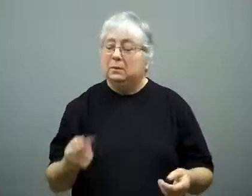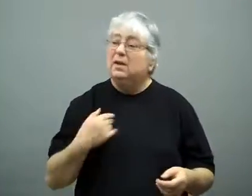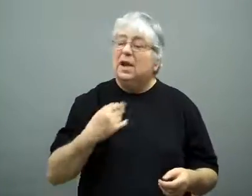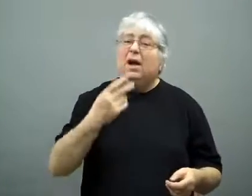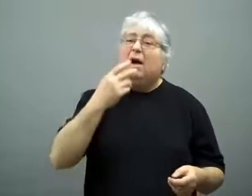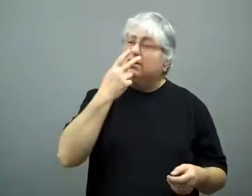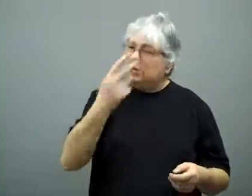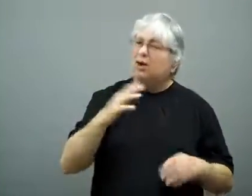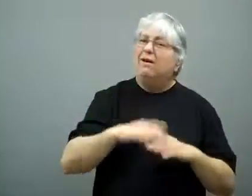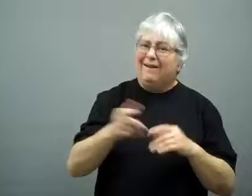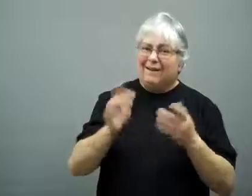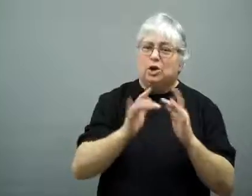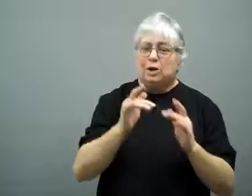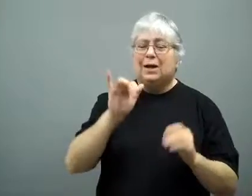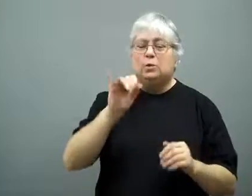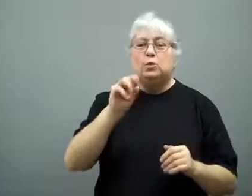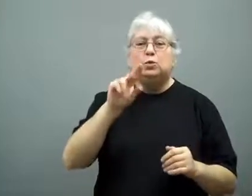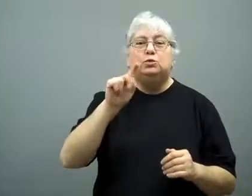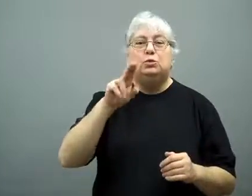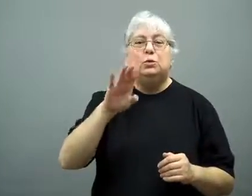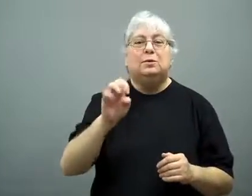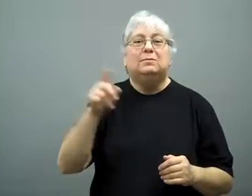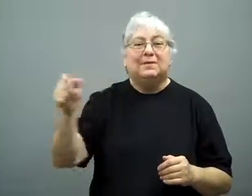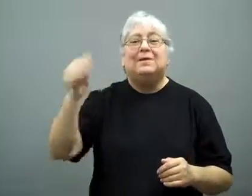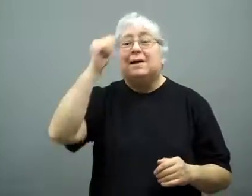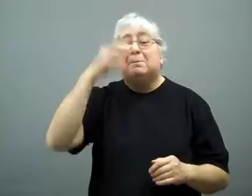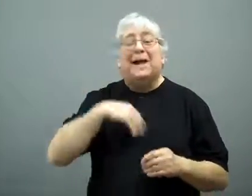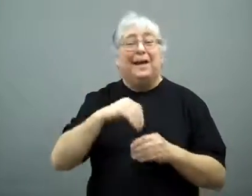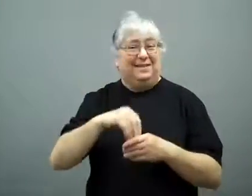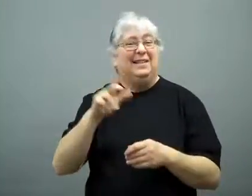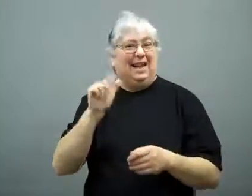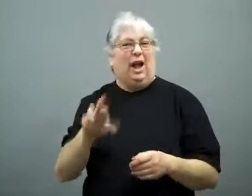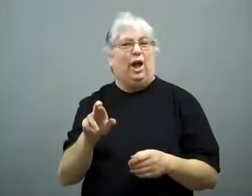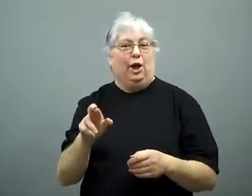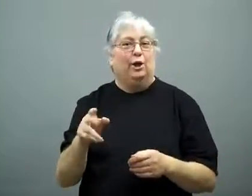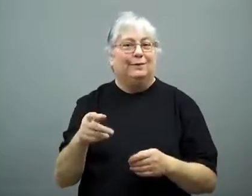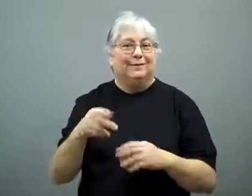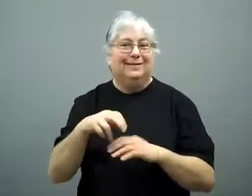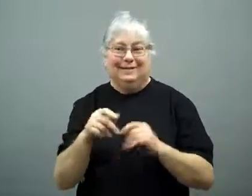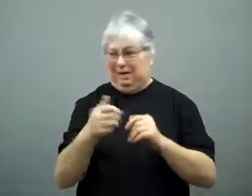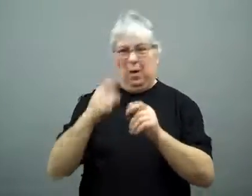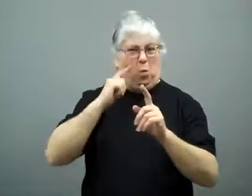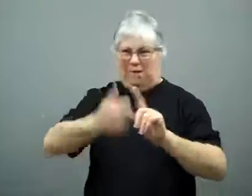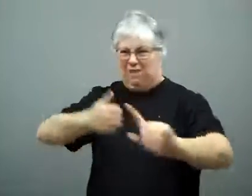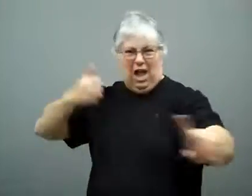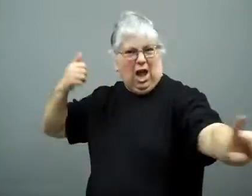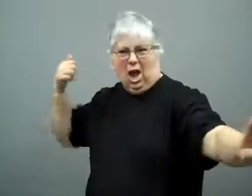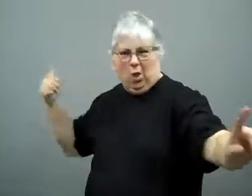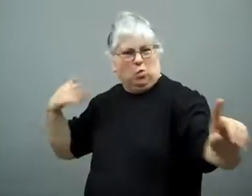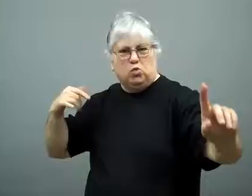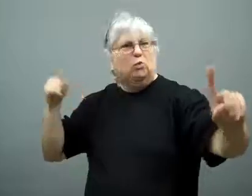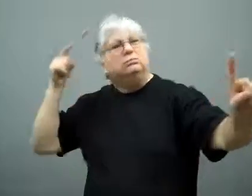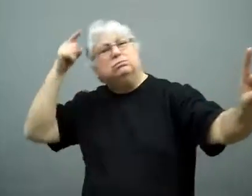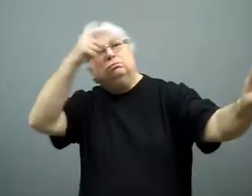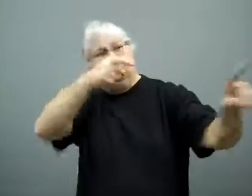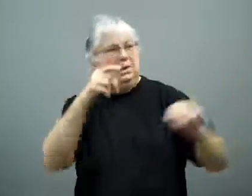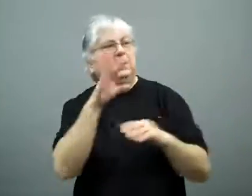I saw a video on YouTube. A man was in his car.